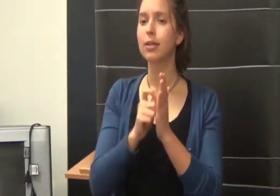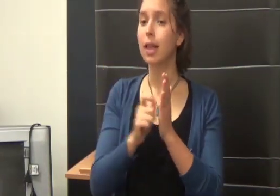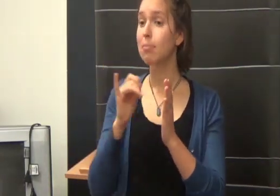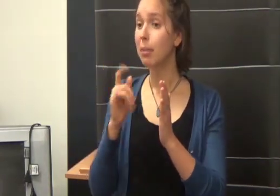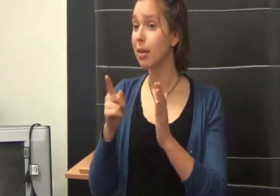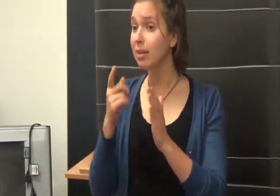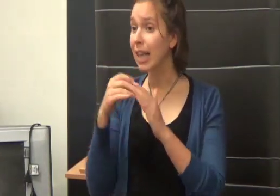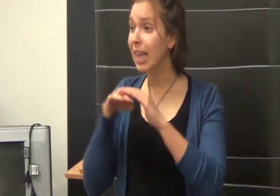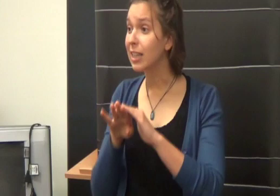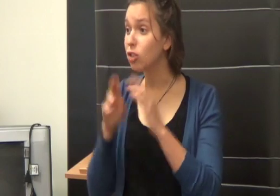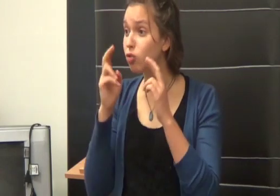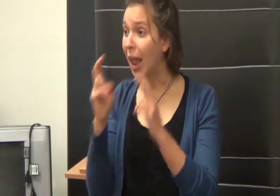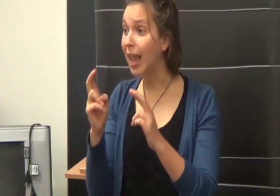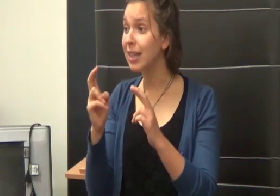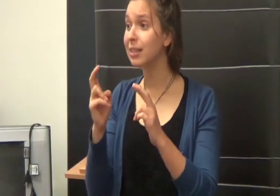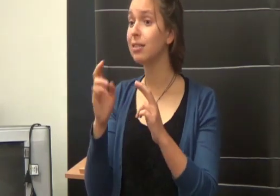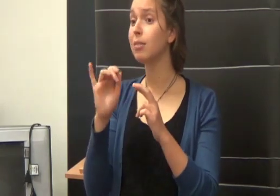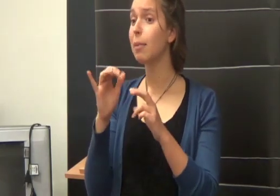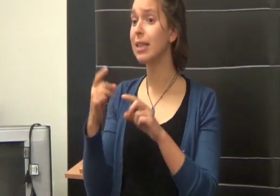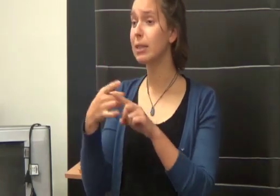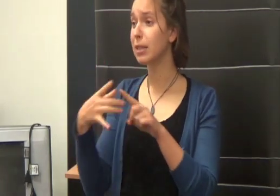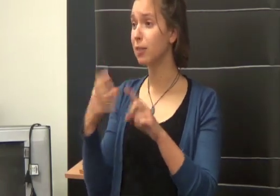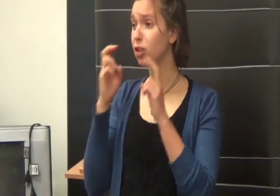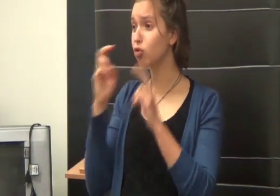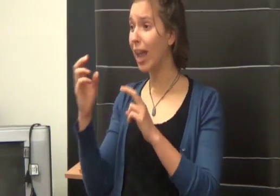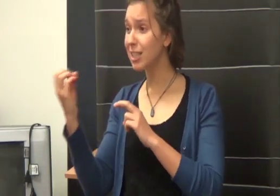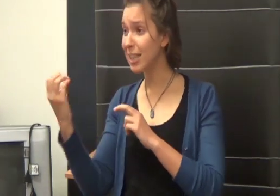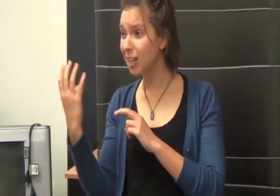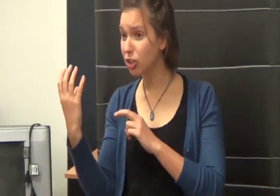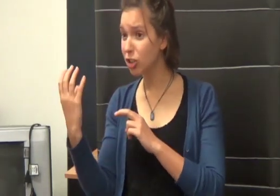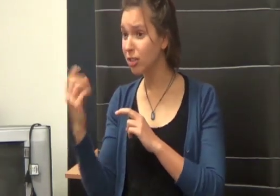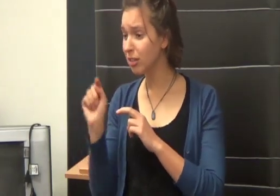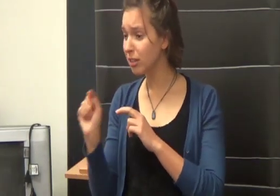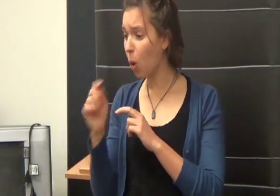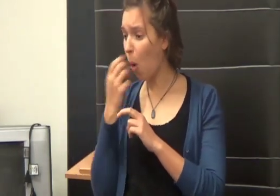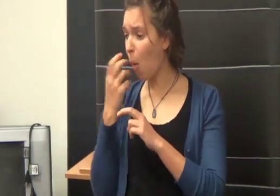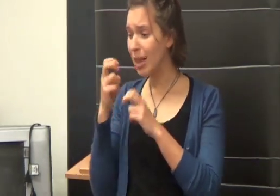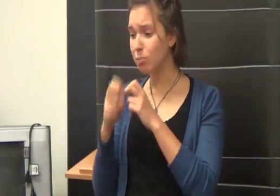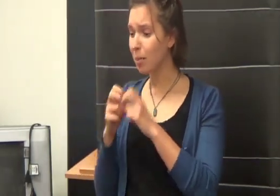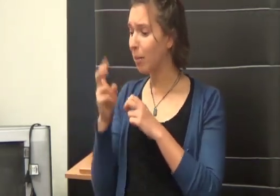stop and we could together work out a plan for addressing that barrier.